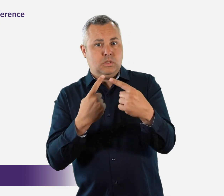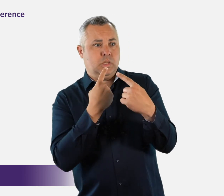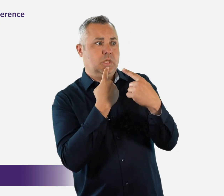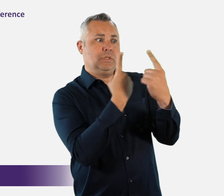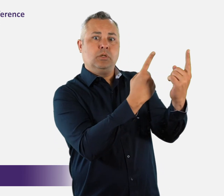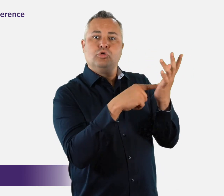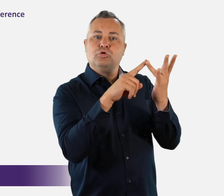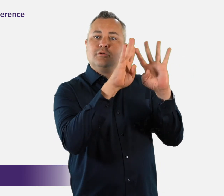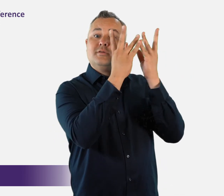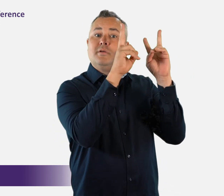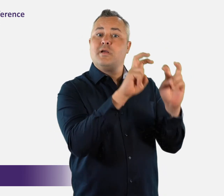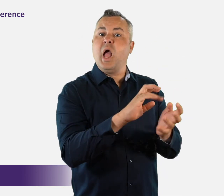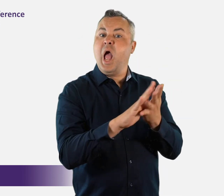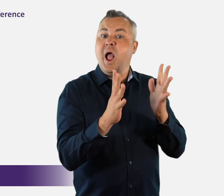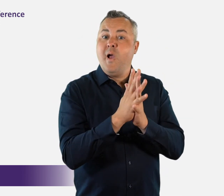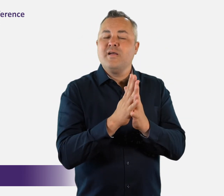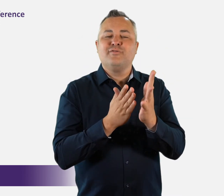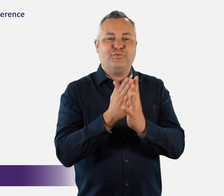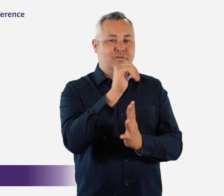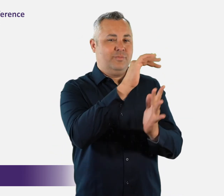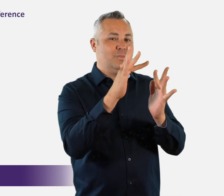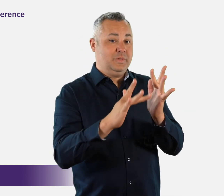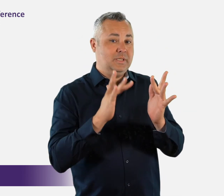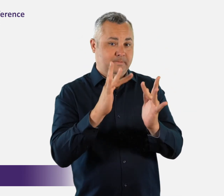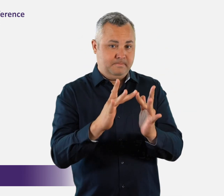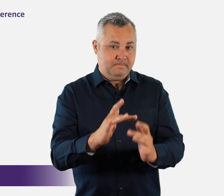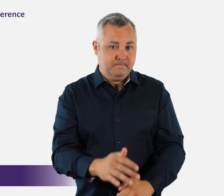can be brought to the Commission’s attention by making a submission via the Commission’s website.